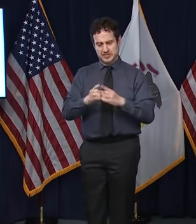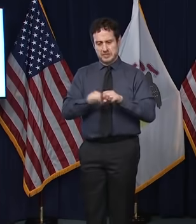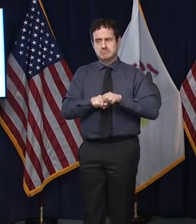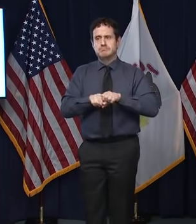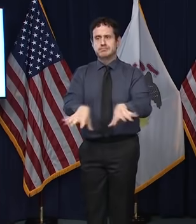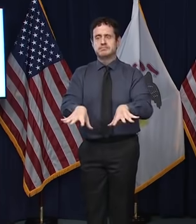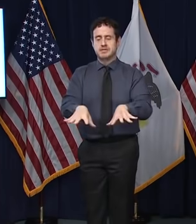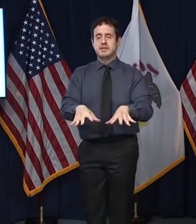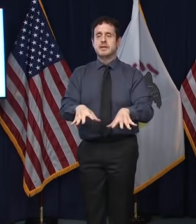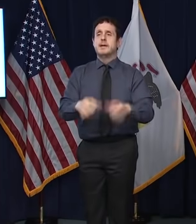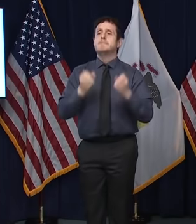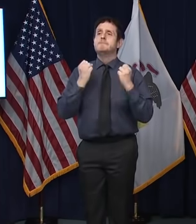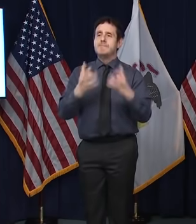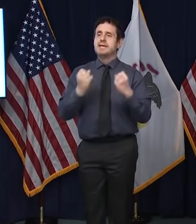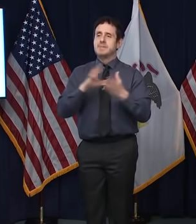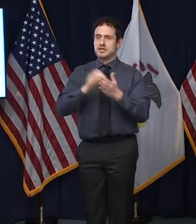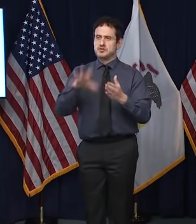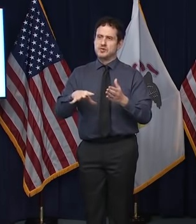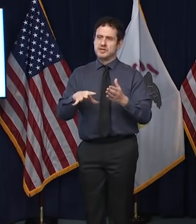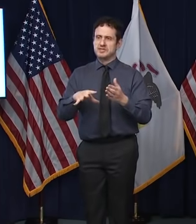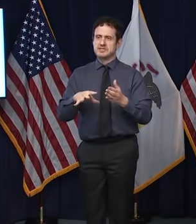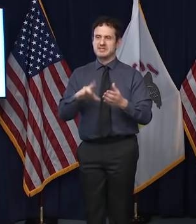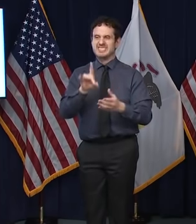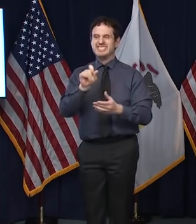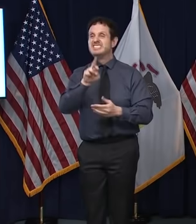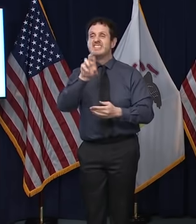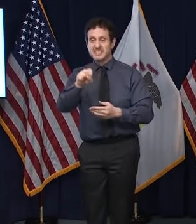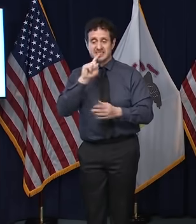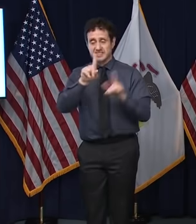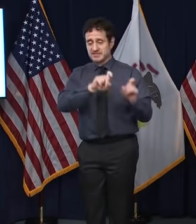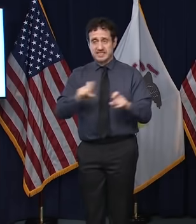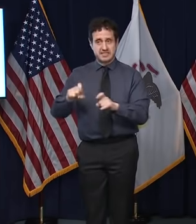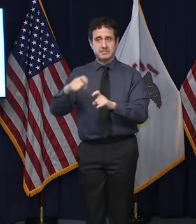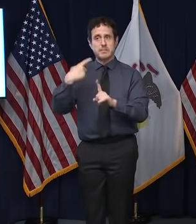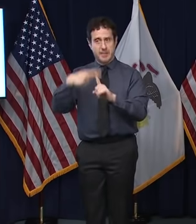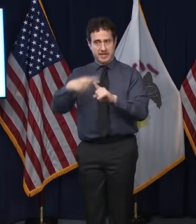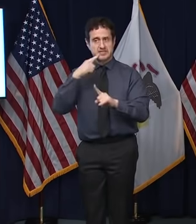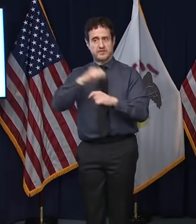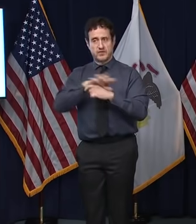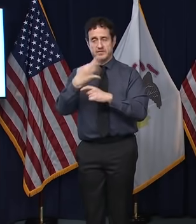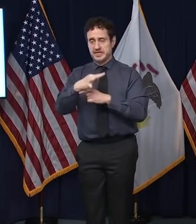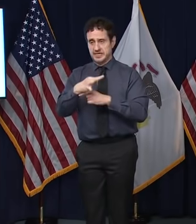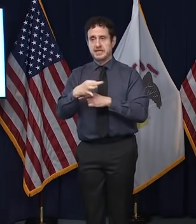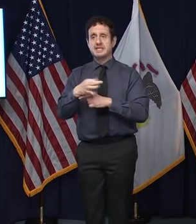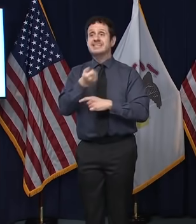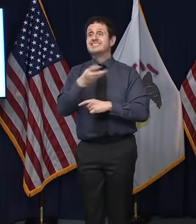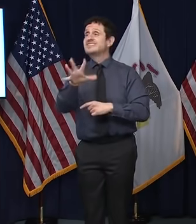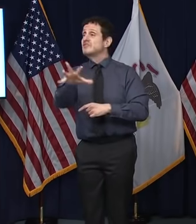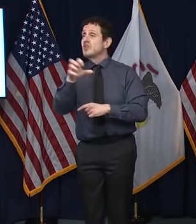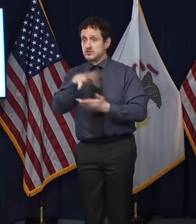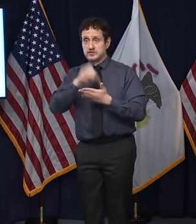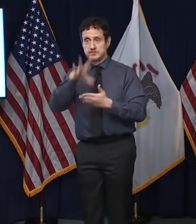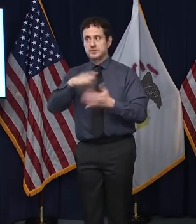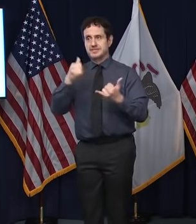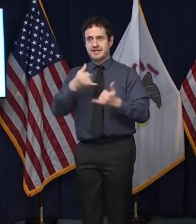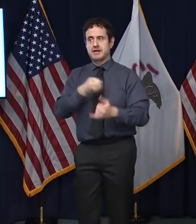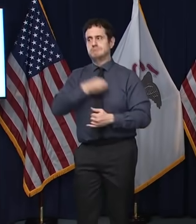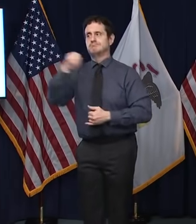southern Illinois were already dozens of students have tested